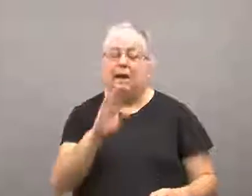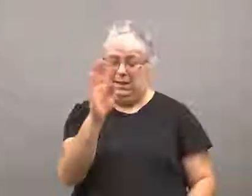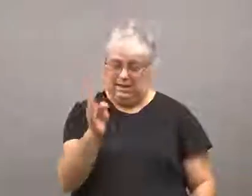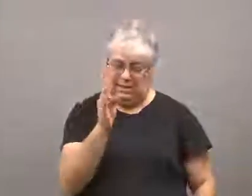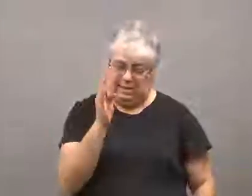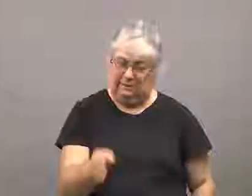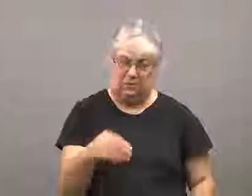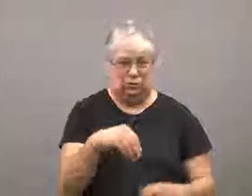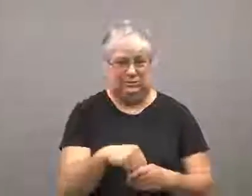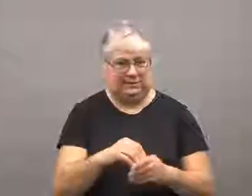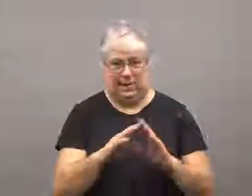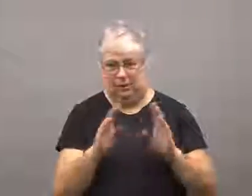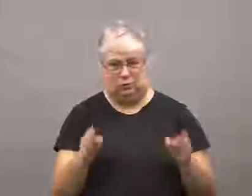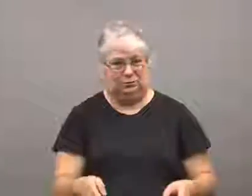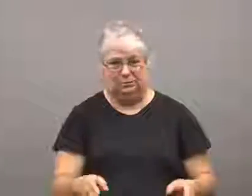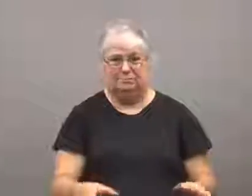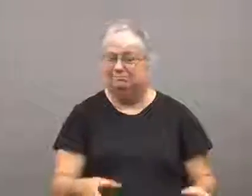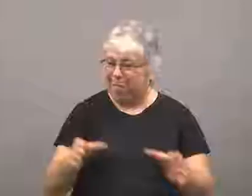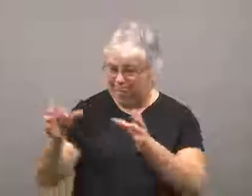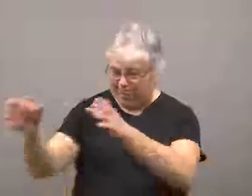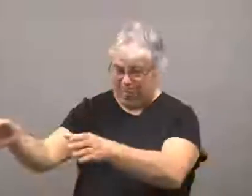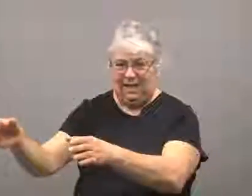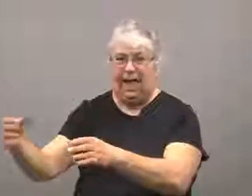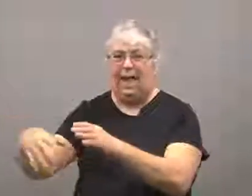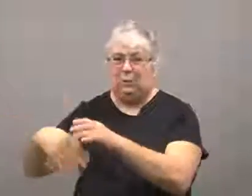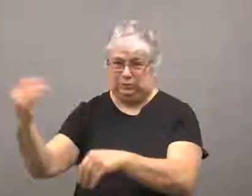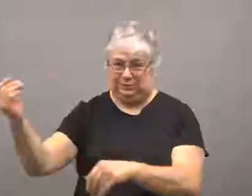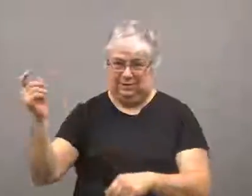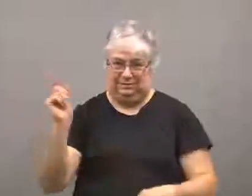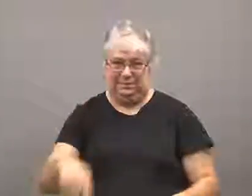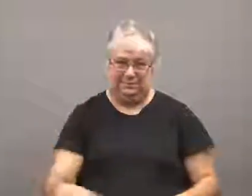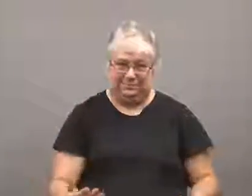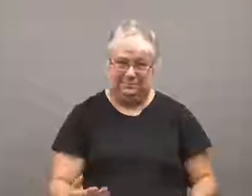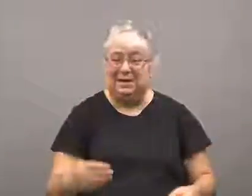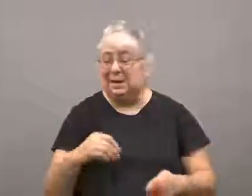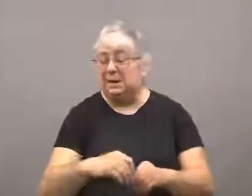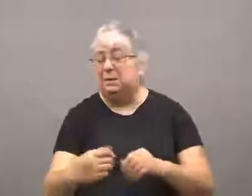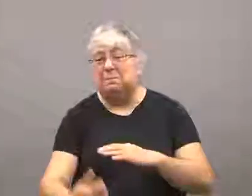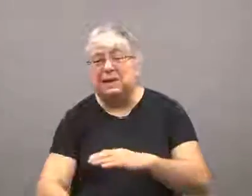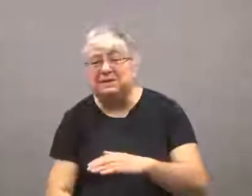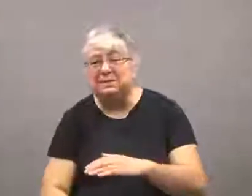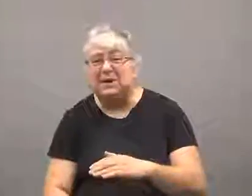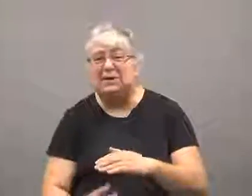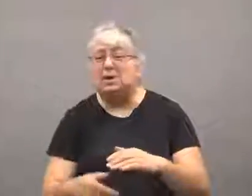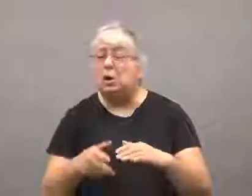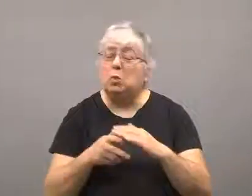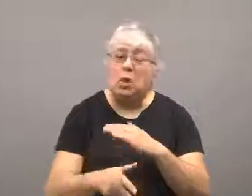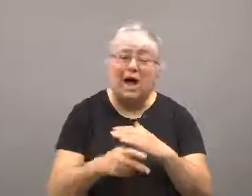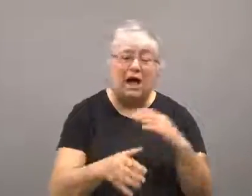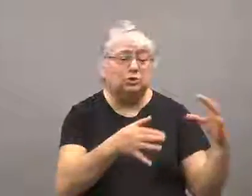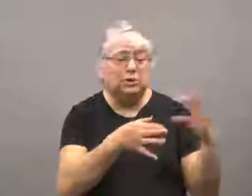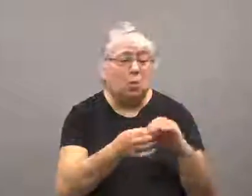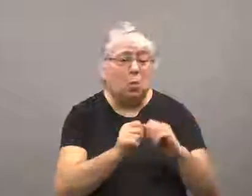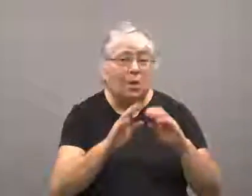NEVER run it inside the house. Keep it outside.